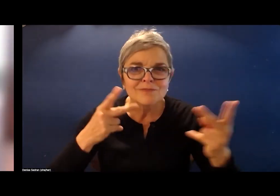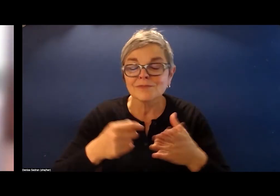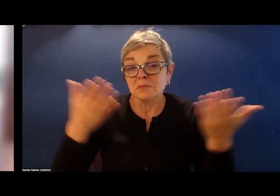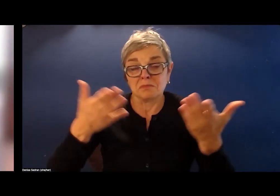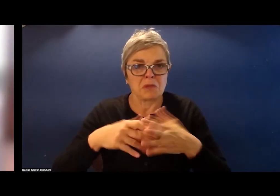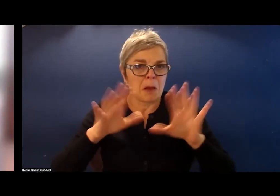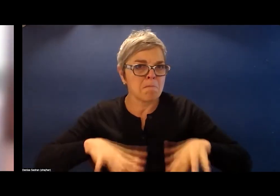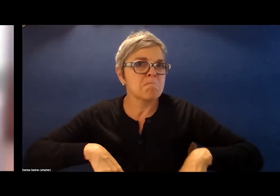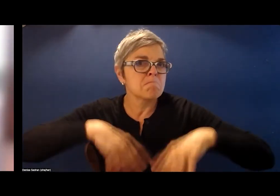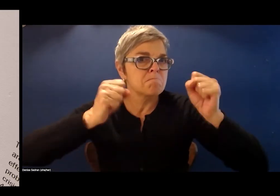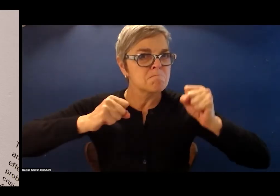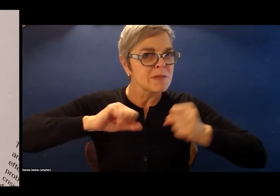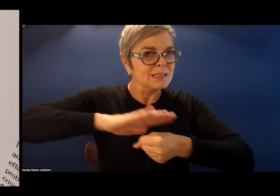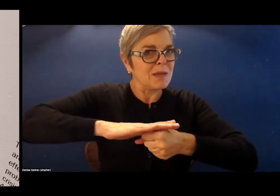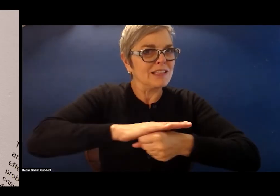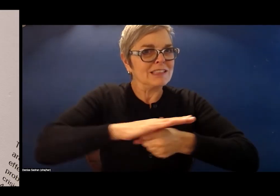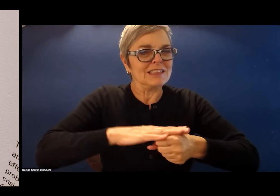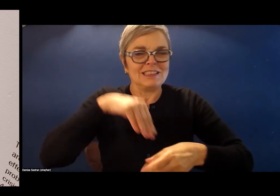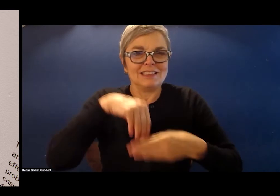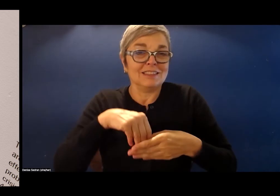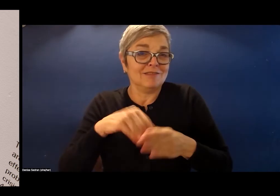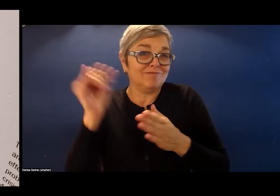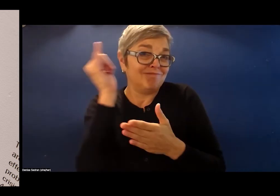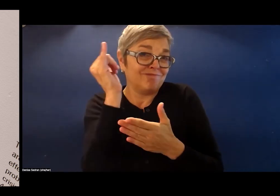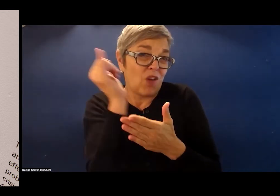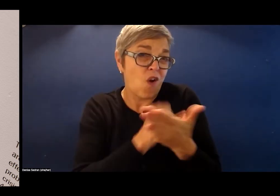Michelle: It's interesting because as you were talking about the conversation